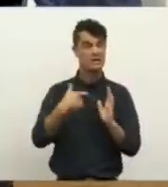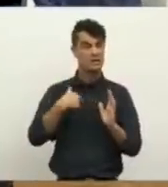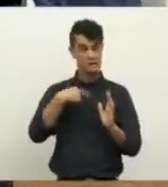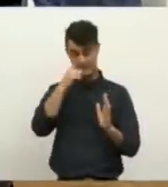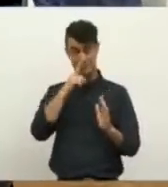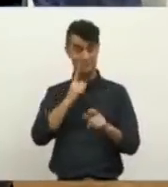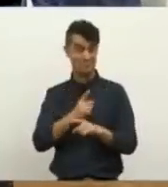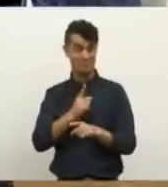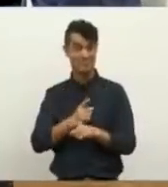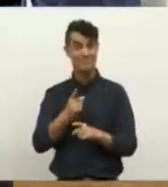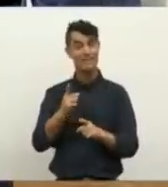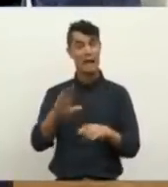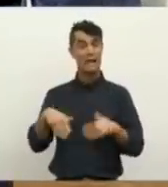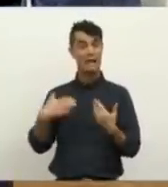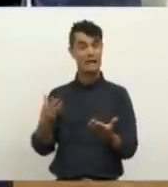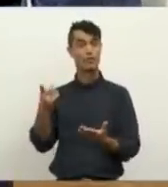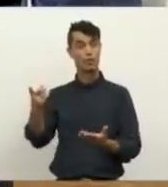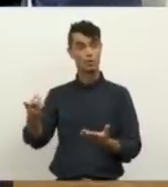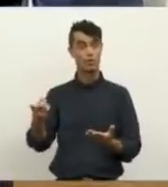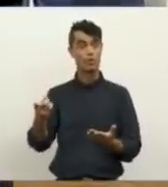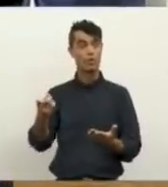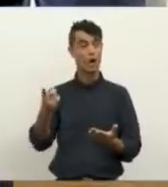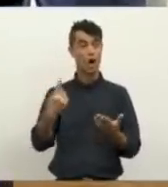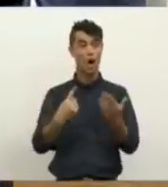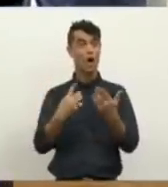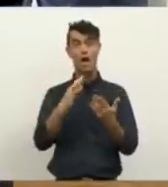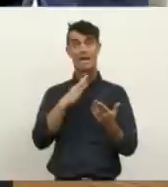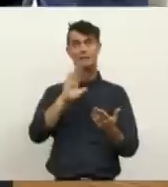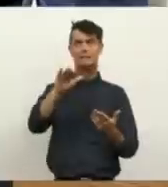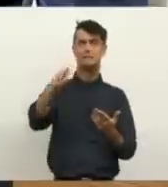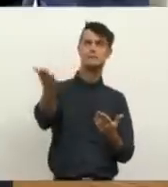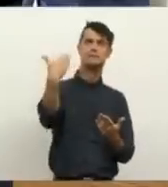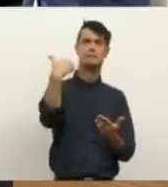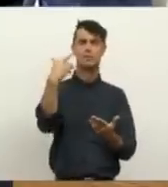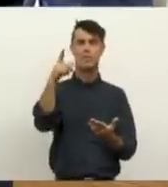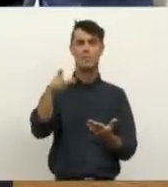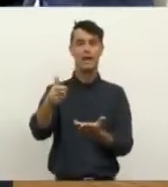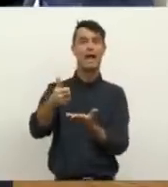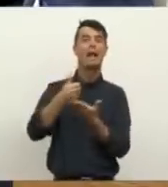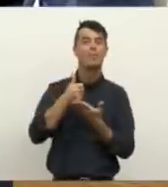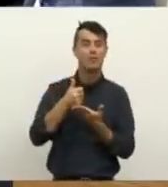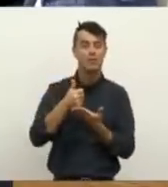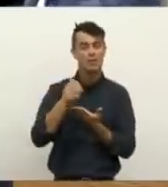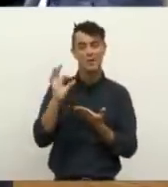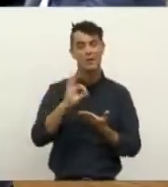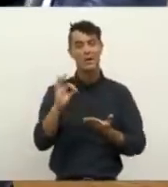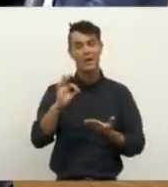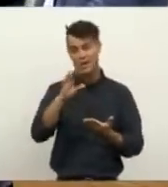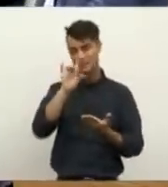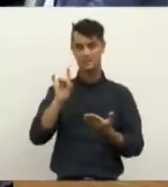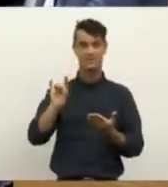is it means you don't have to get somebody to come in and do those things for you if the remote's sitting over on another table